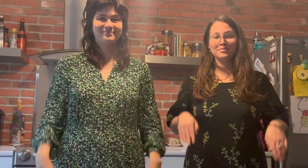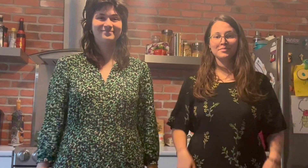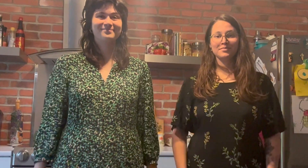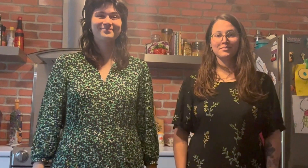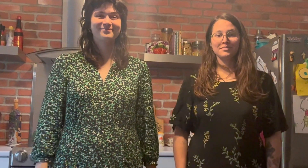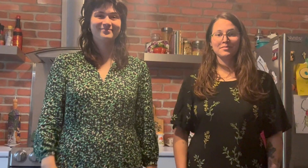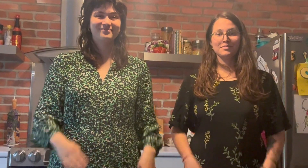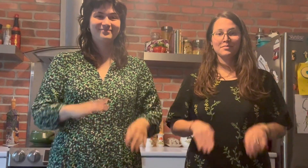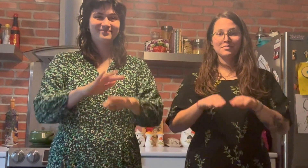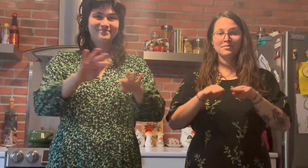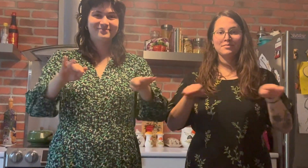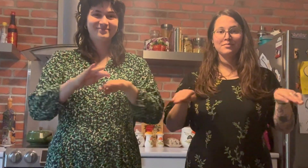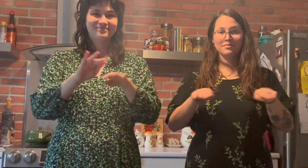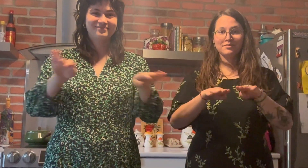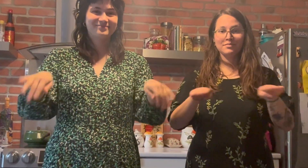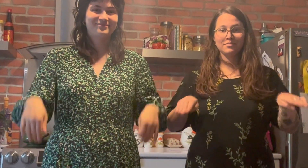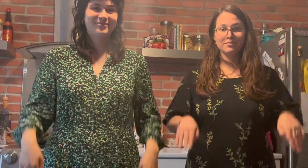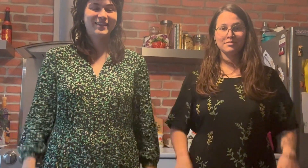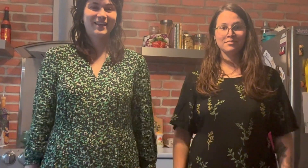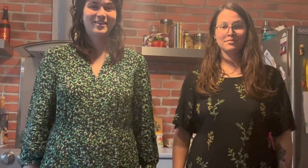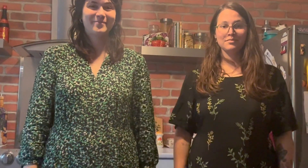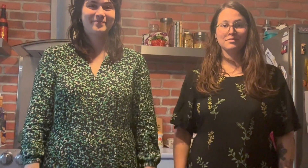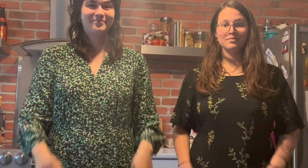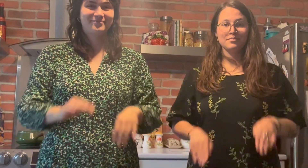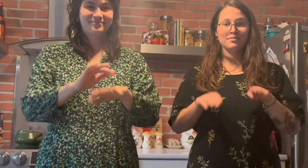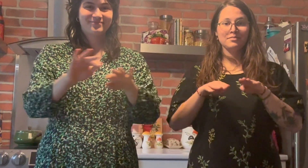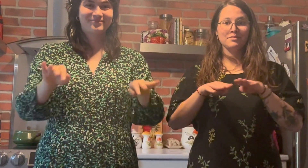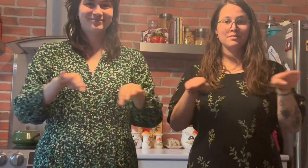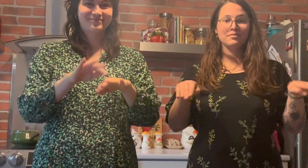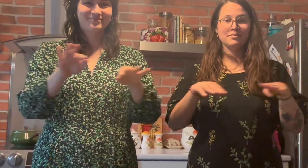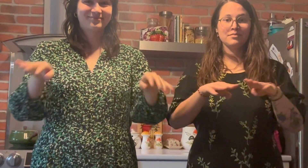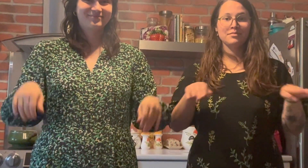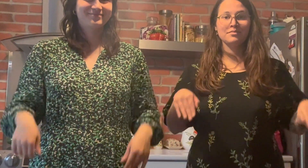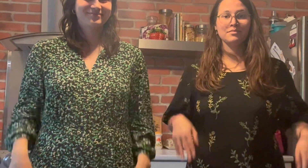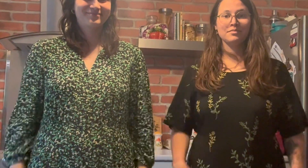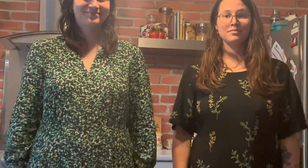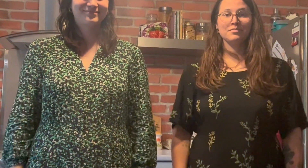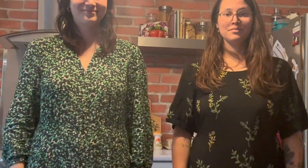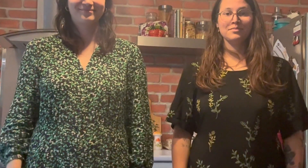Répeter deux fois le mouvement.